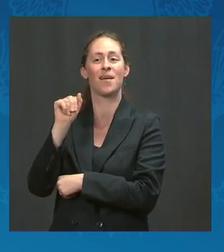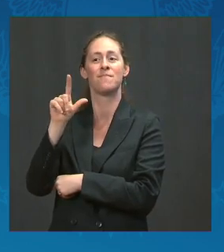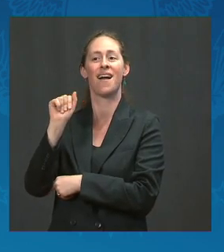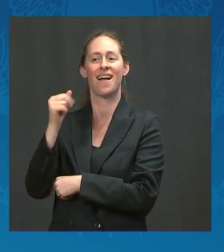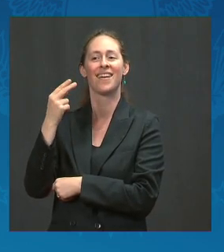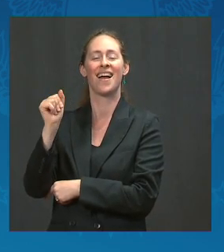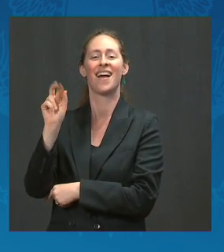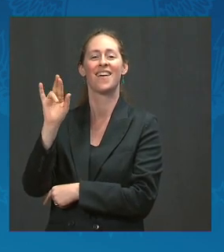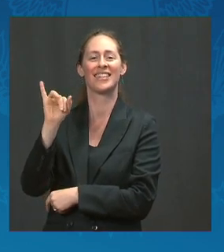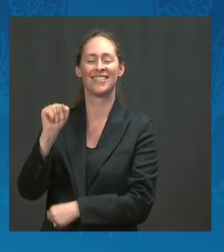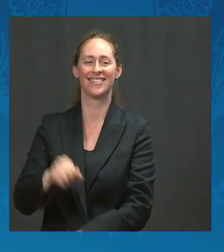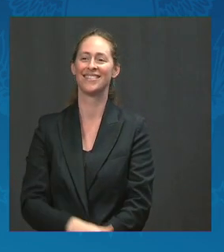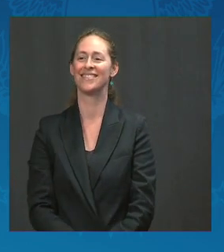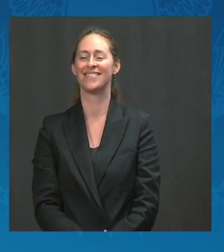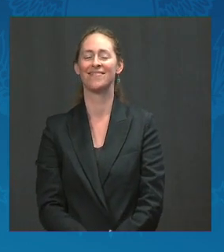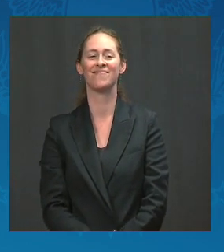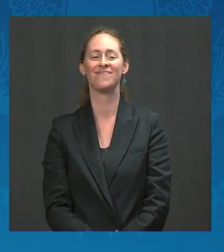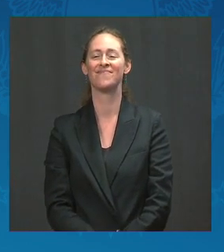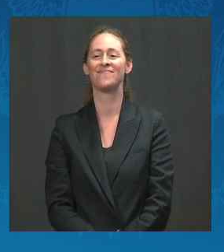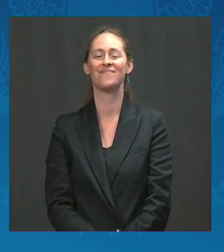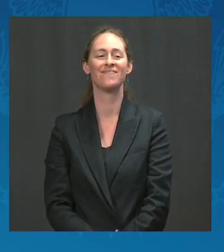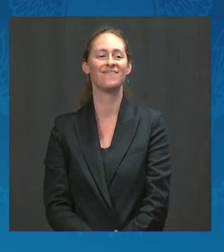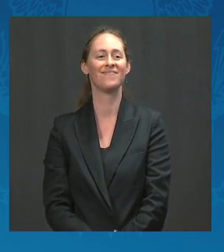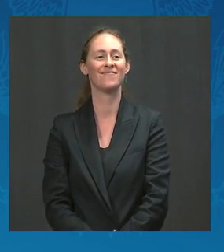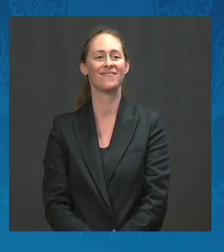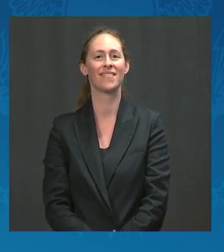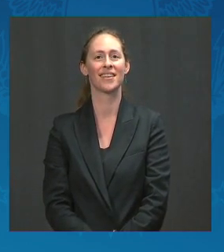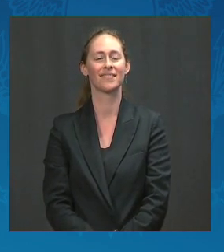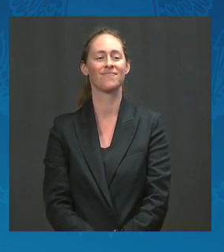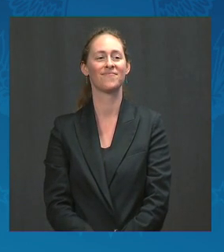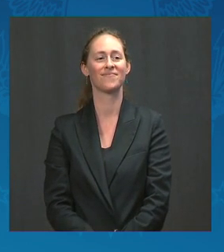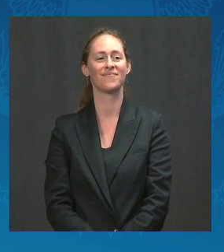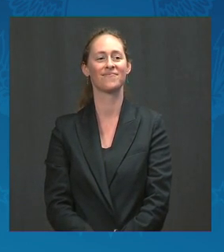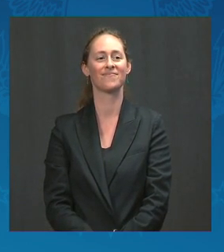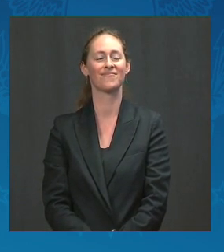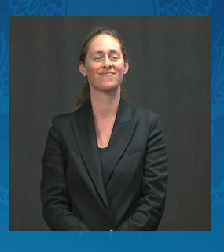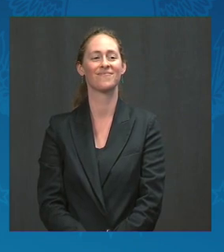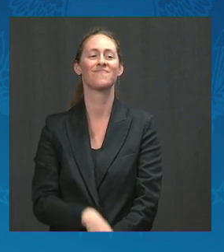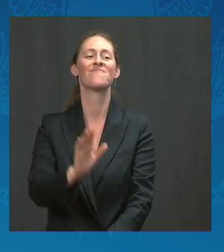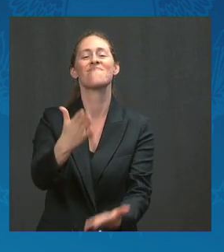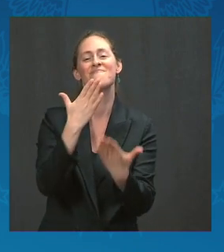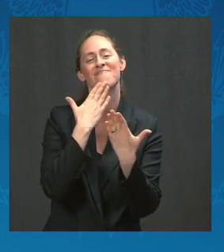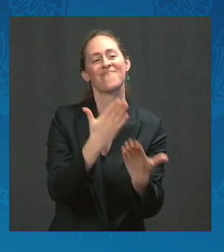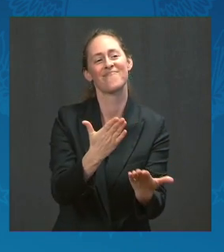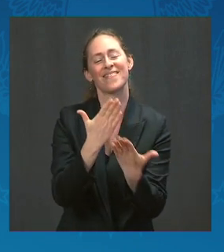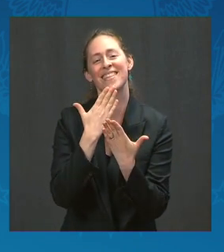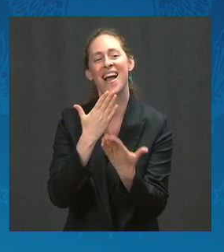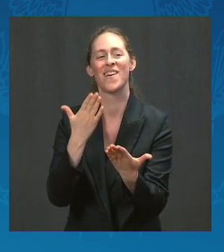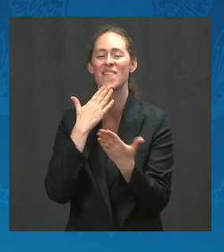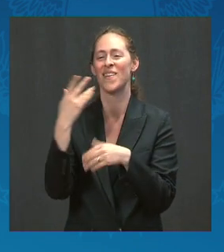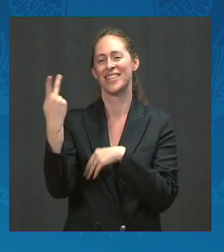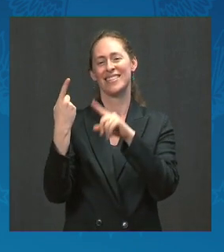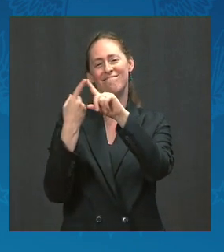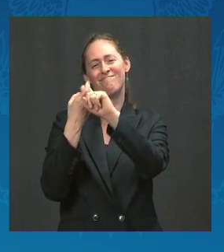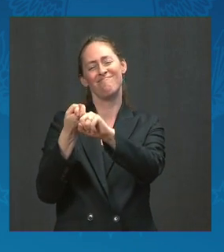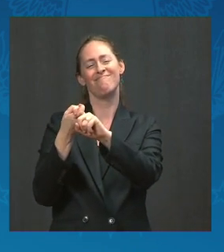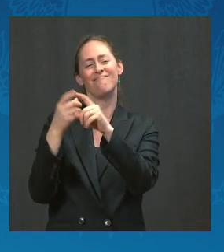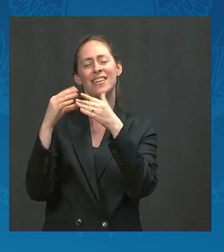The Vice President: Madam President, that means so much to me. Thank you for your friendship and your leadership. I have to tell all the members,